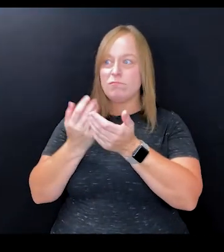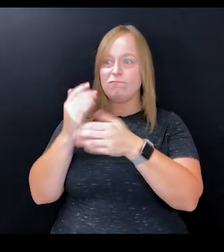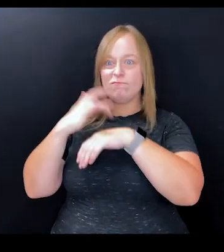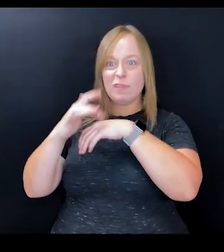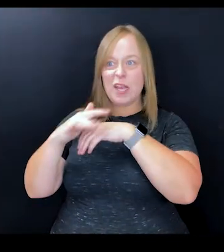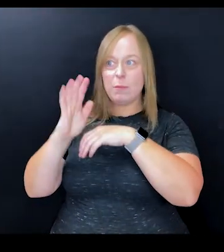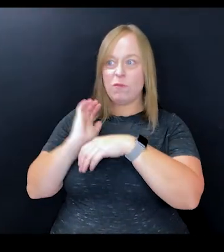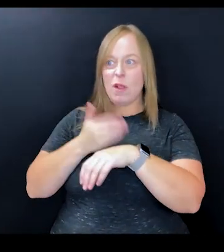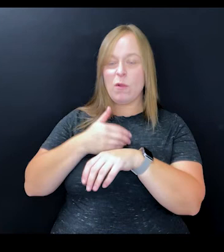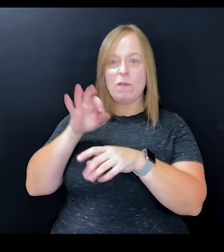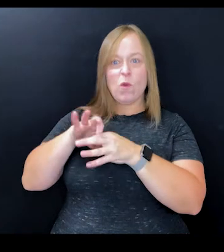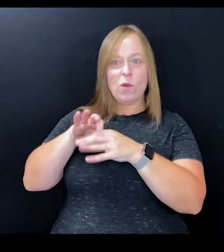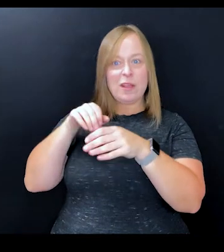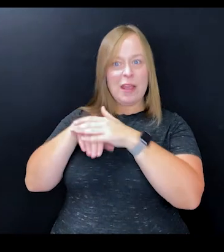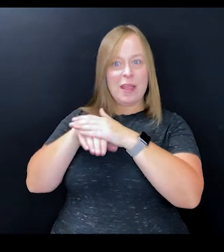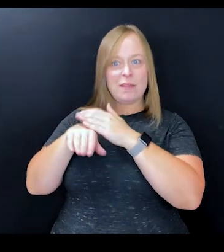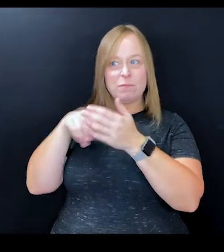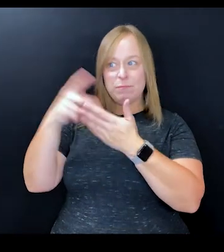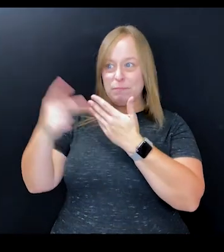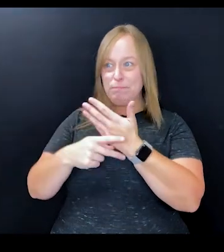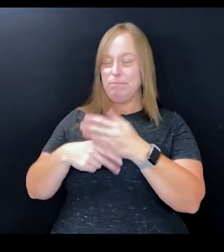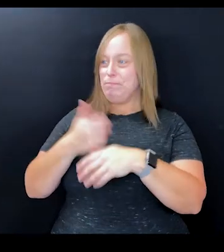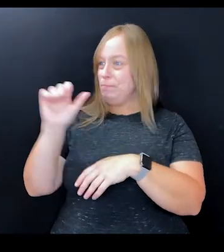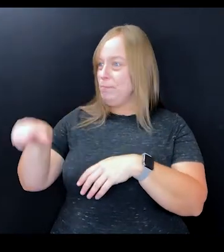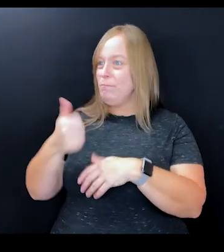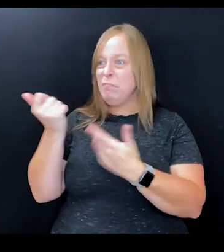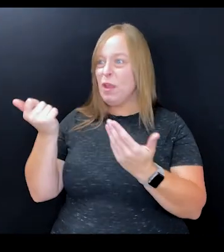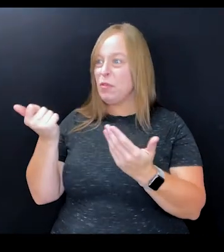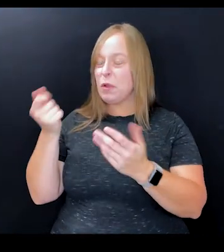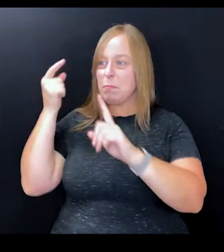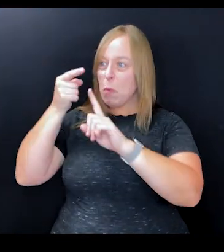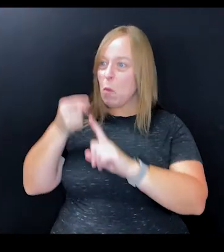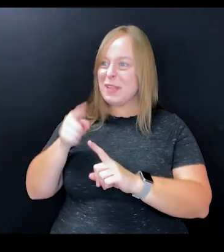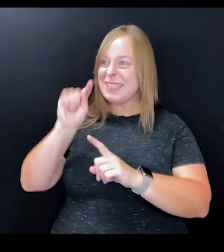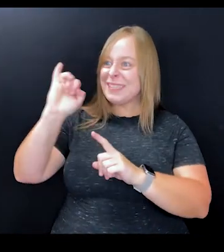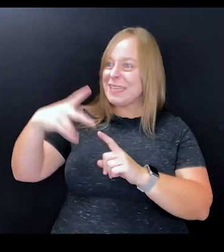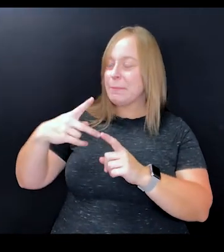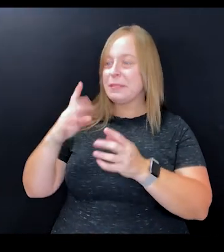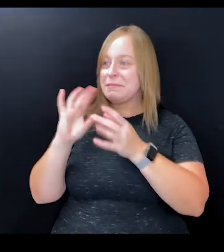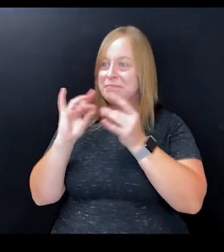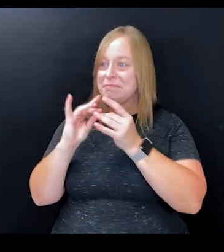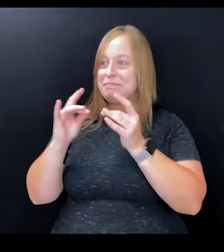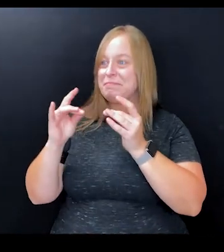from our voting access program. Helen, are there other points or tips you want to talk to us about?